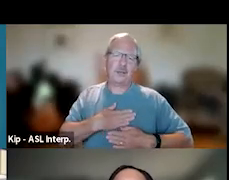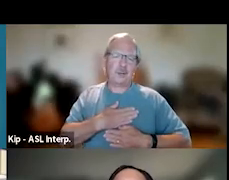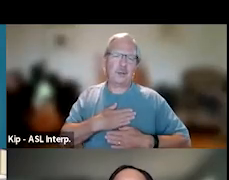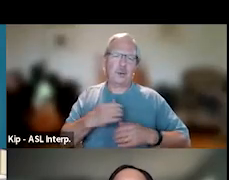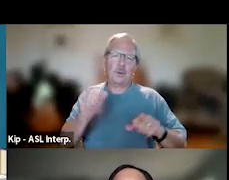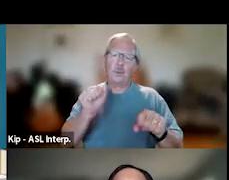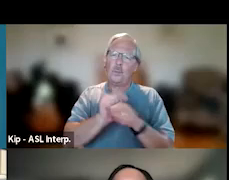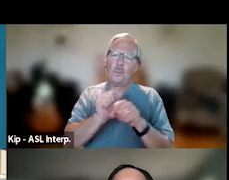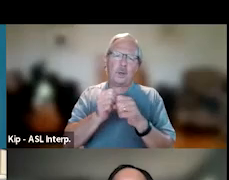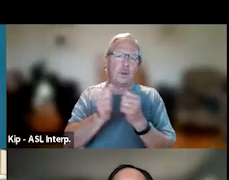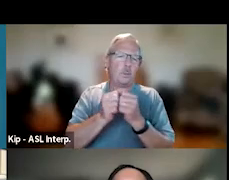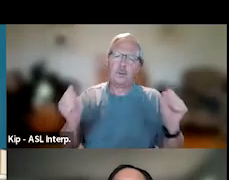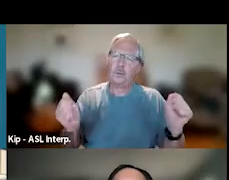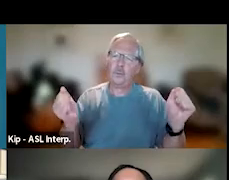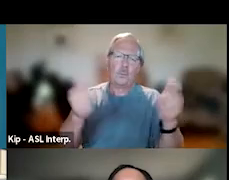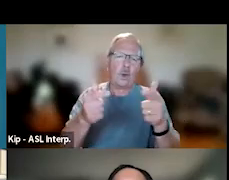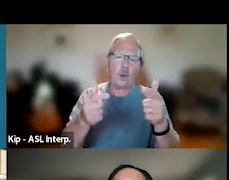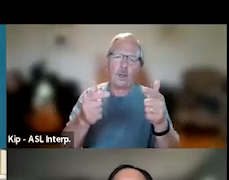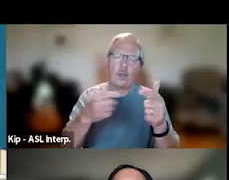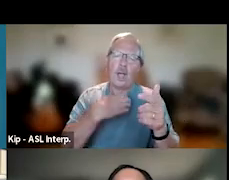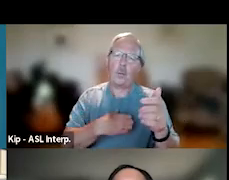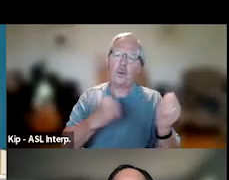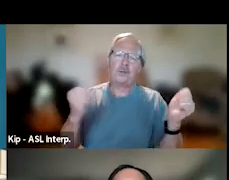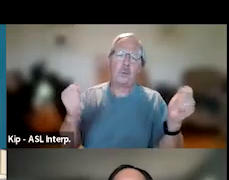working with you all. So I wish you all the best in the future.